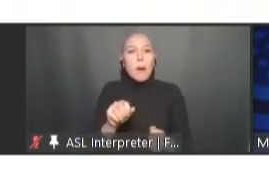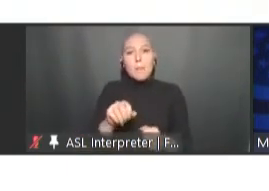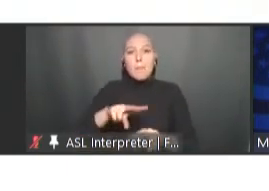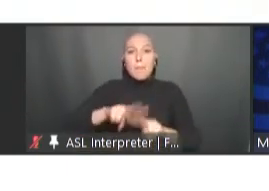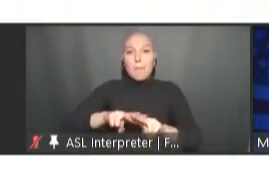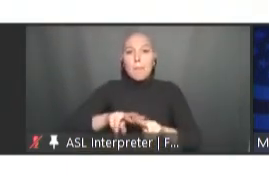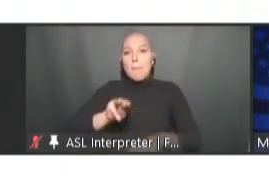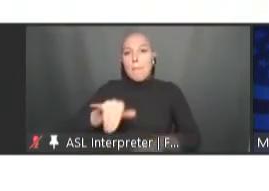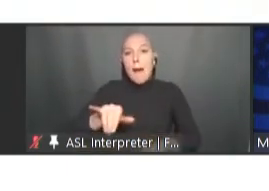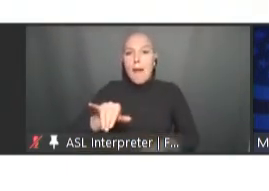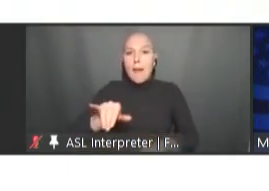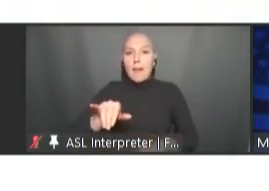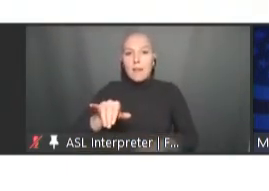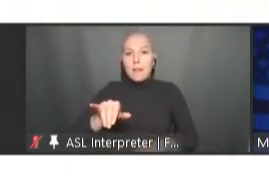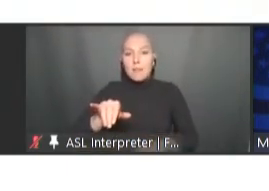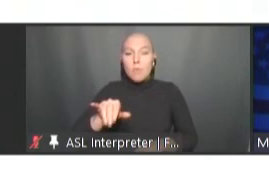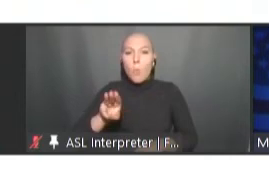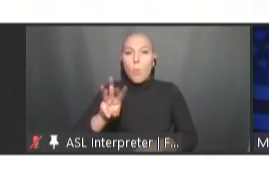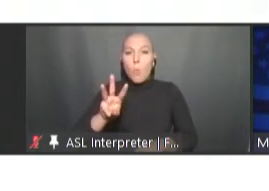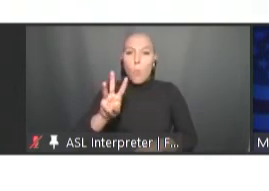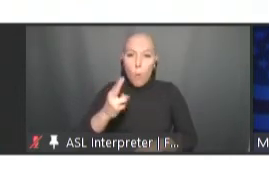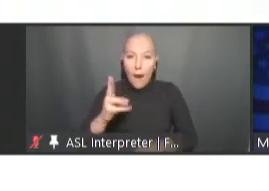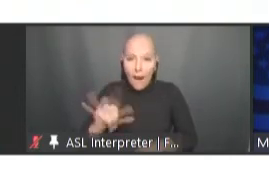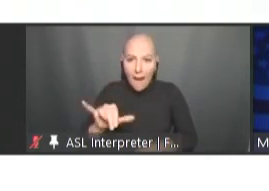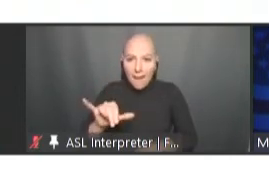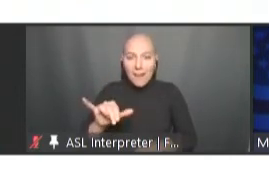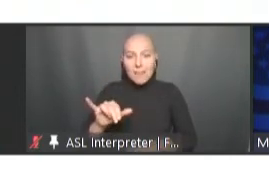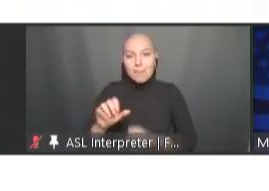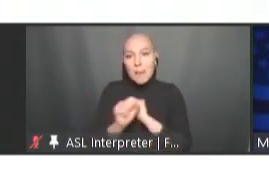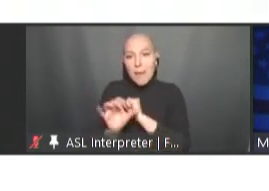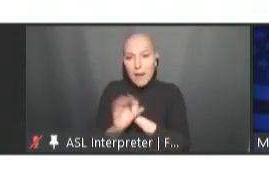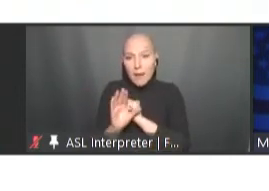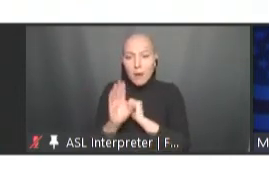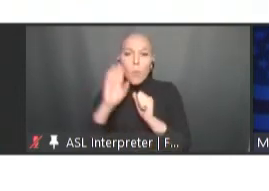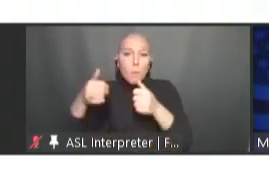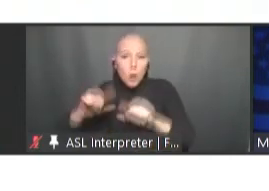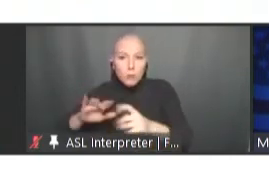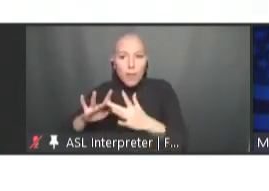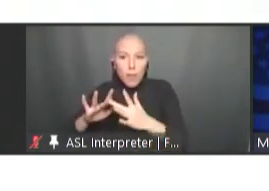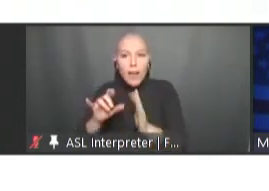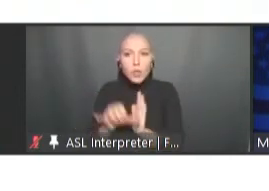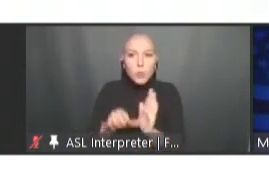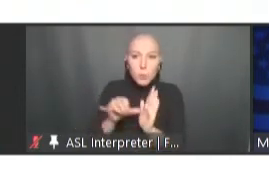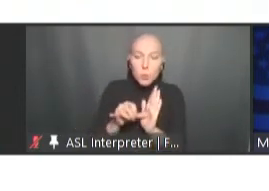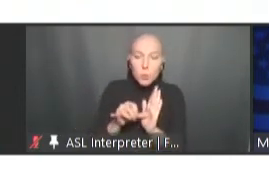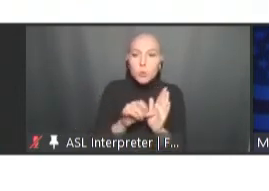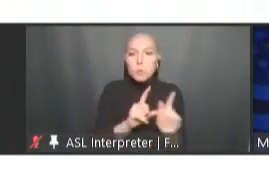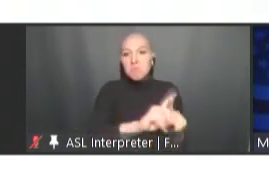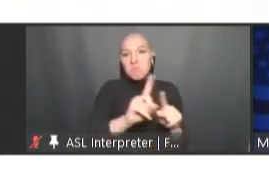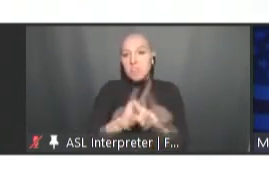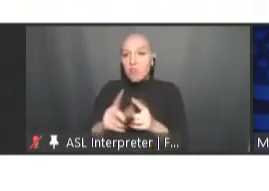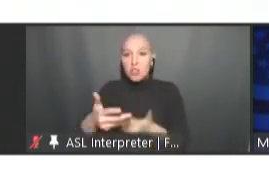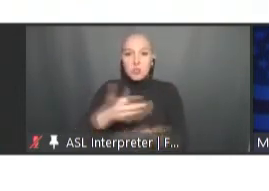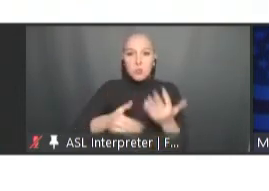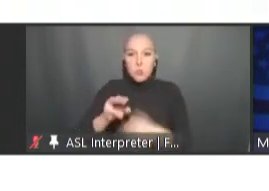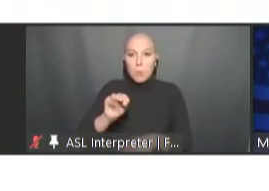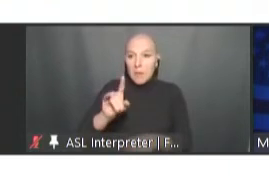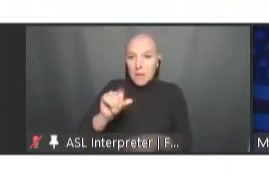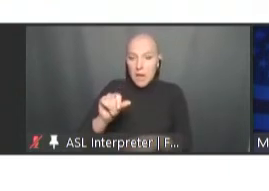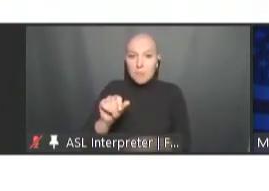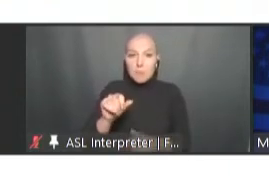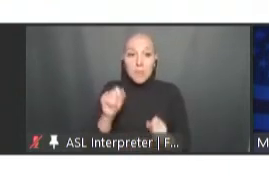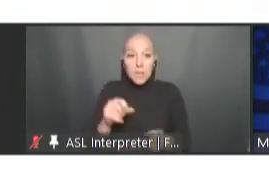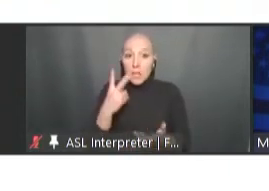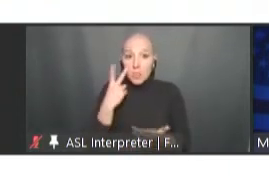those on YouTube and other social media. Millions, as you can see there, of views